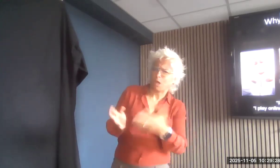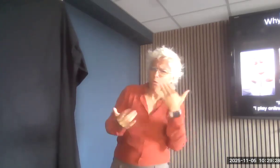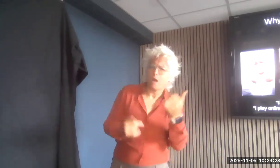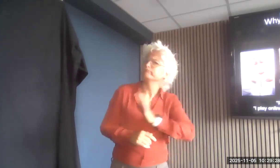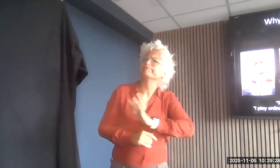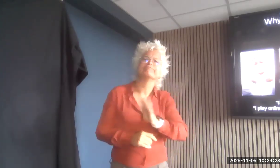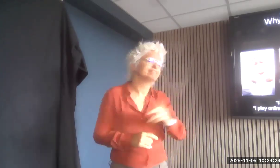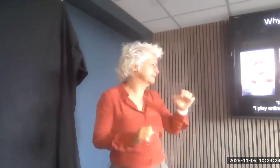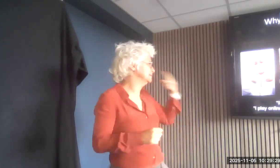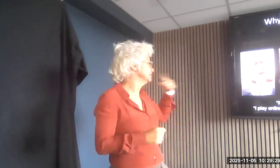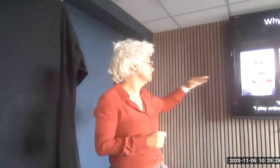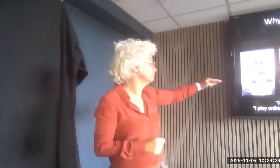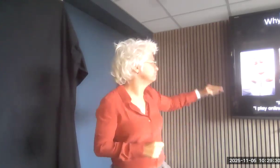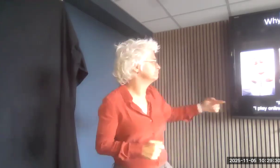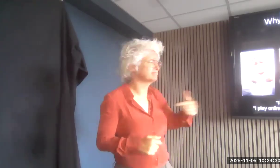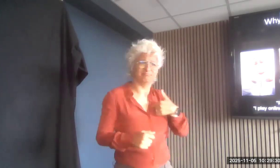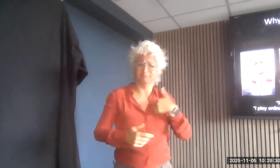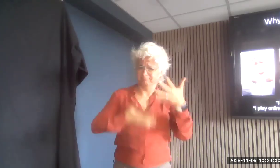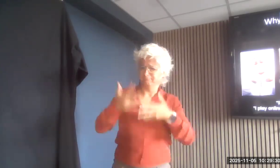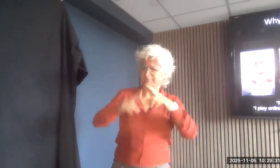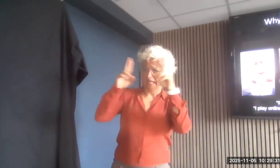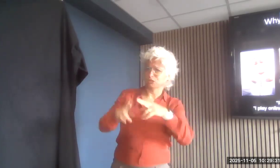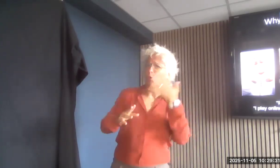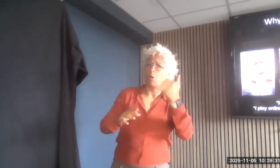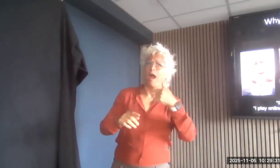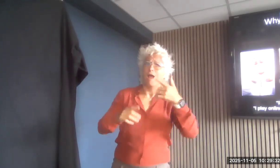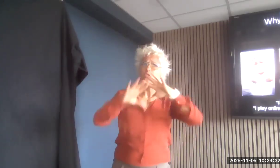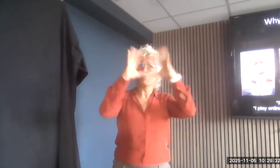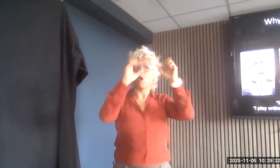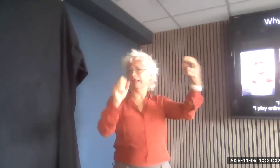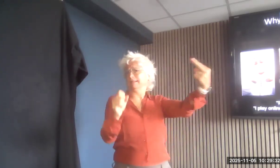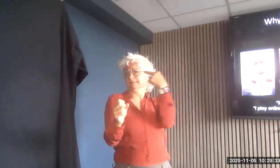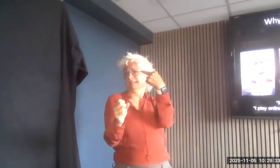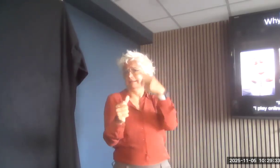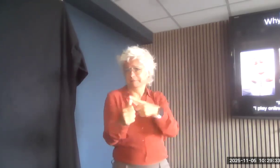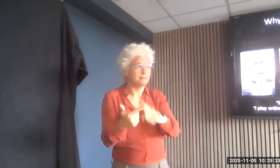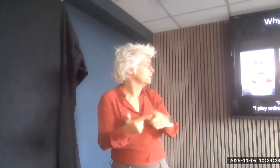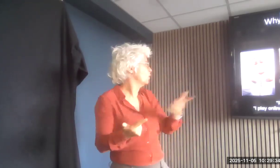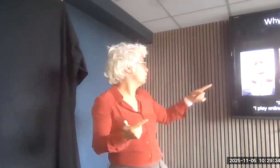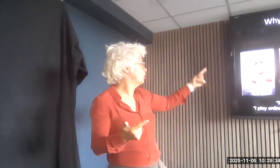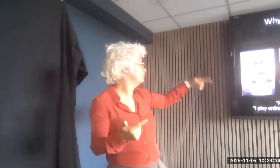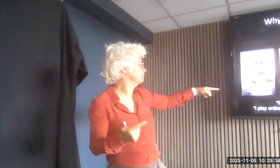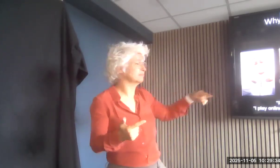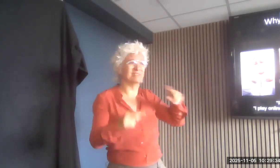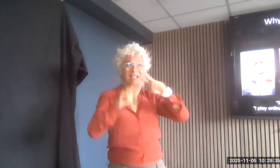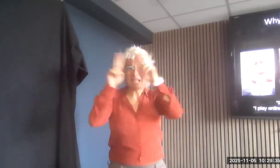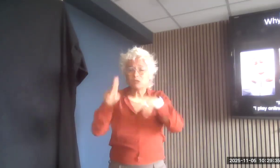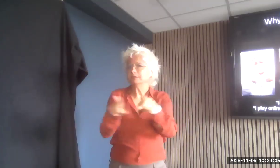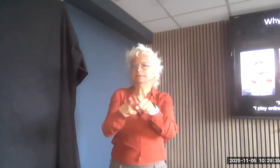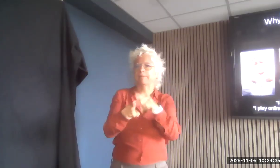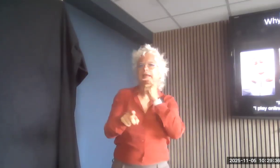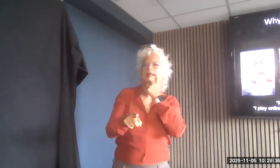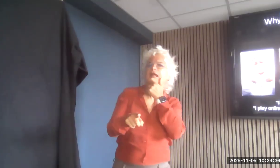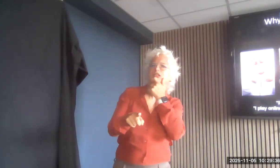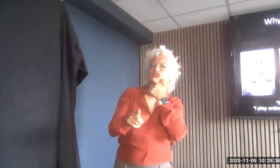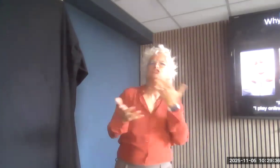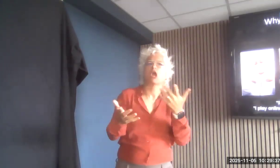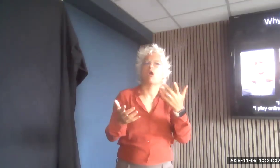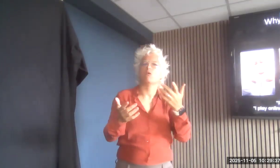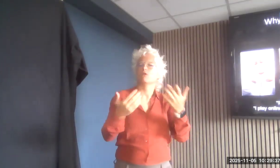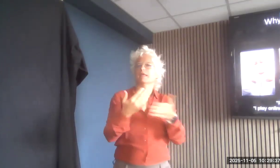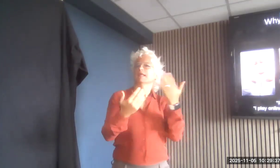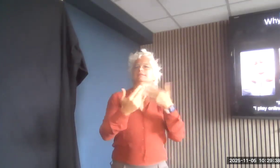What's the… what's the reasoning behind that? And they have this idea that it meant they had more global visibility.